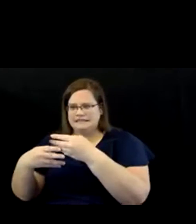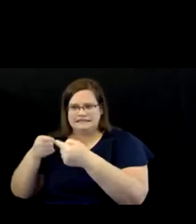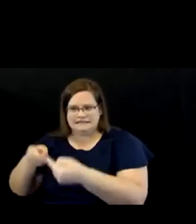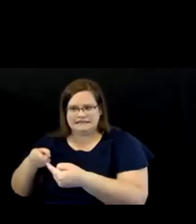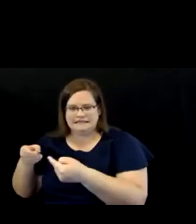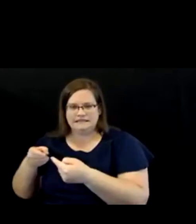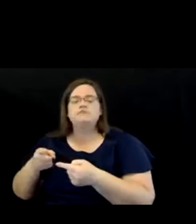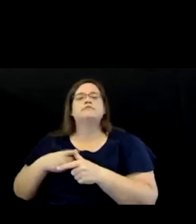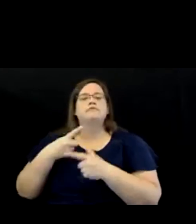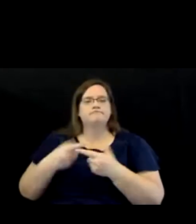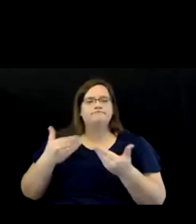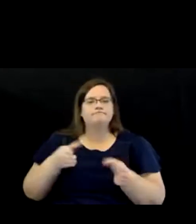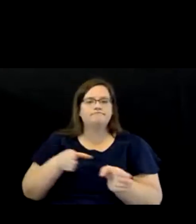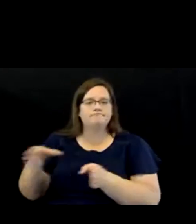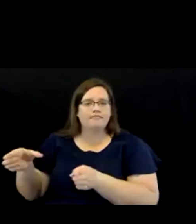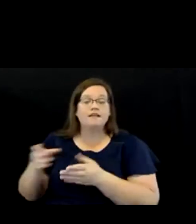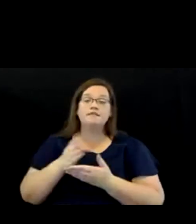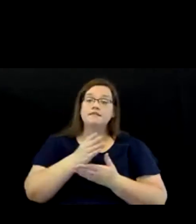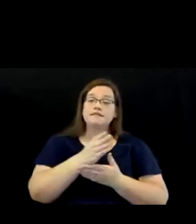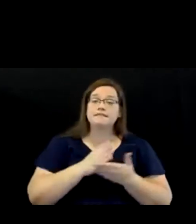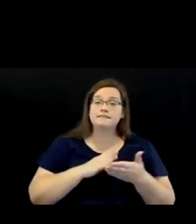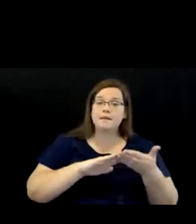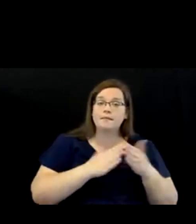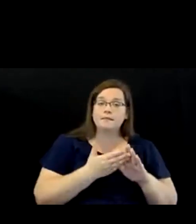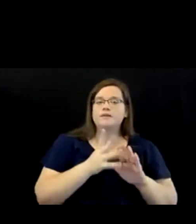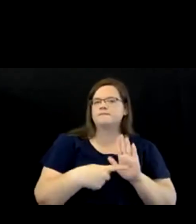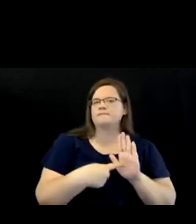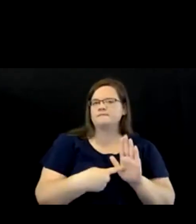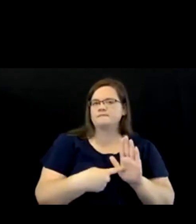There are communities that have, for example, well-established food